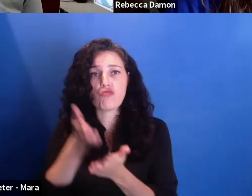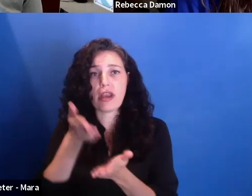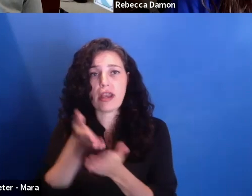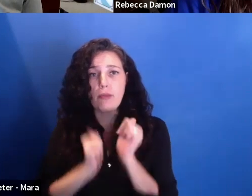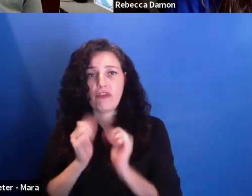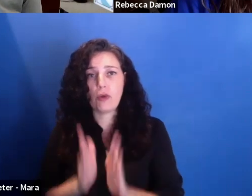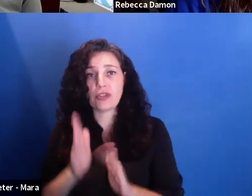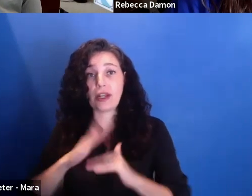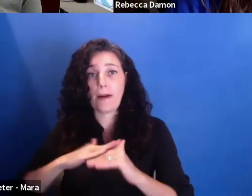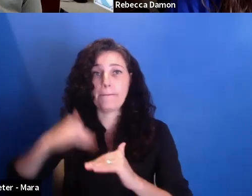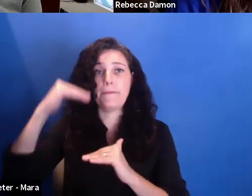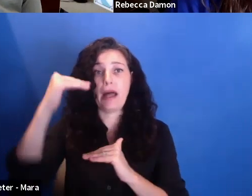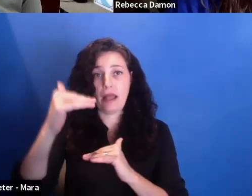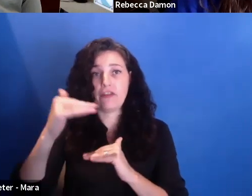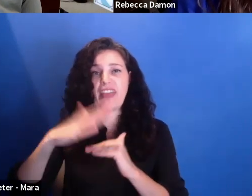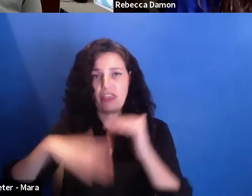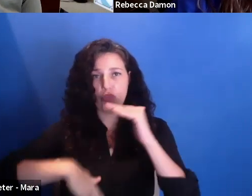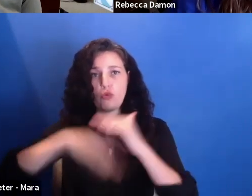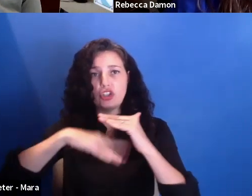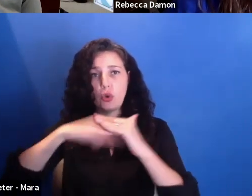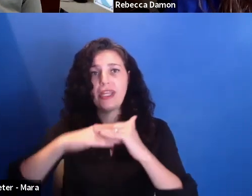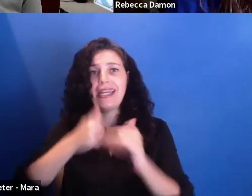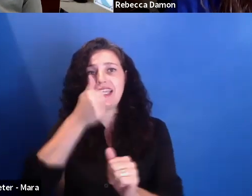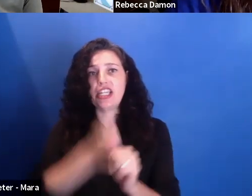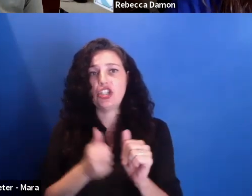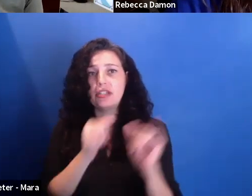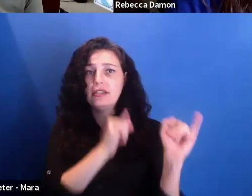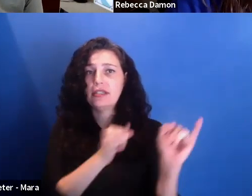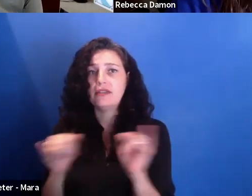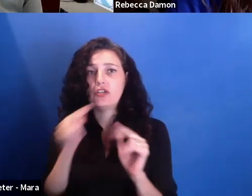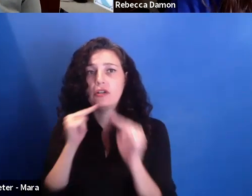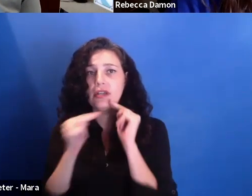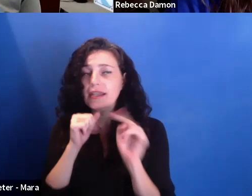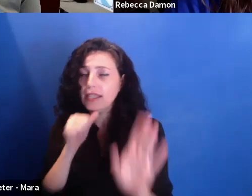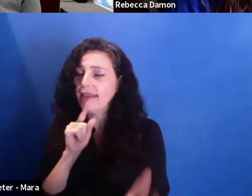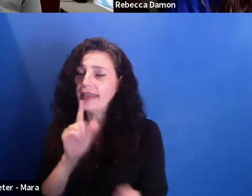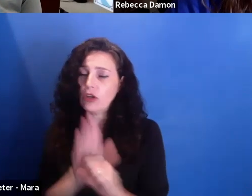individually negotiate for those amounts. That's not a guarantee you'll get it, but that is a guarantee that you have the right